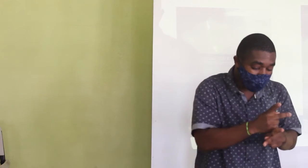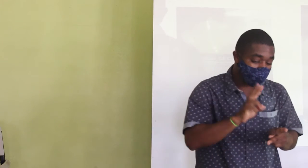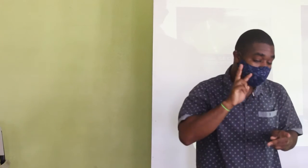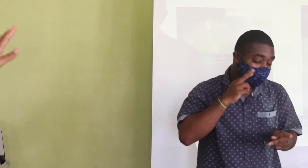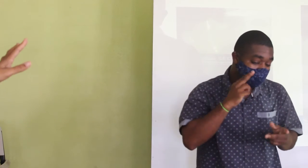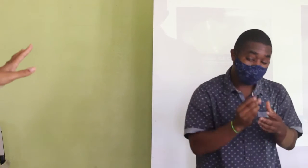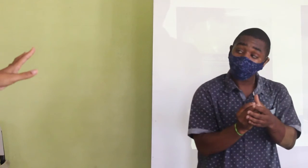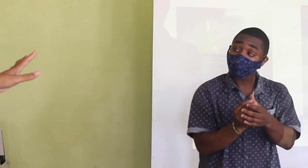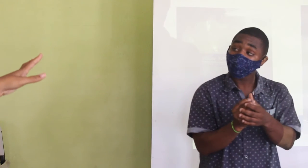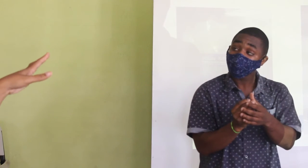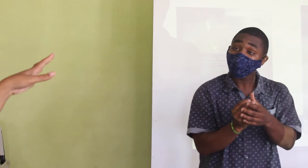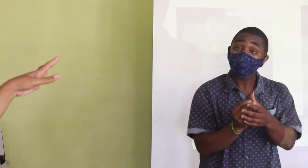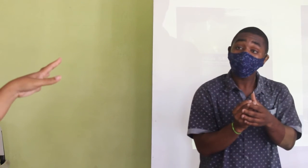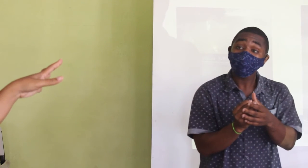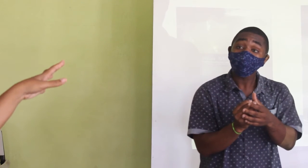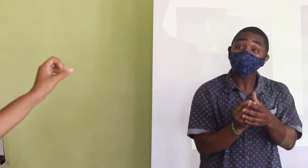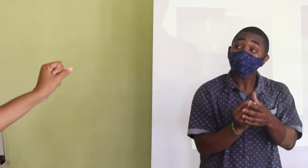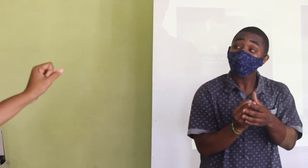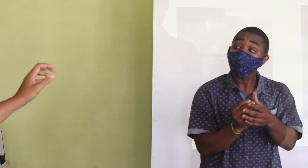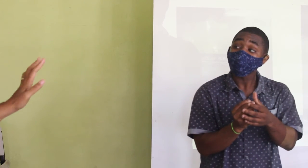but i prefer those two